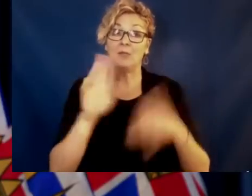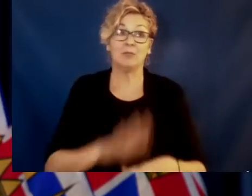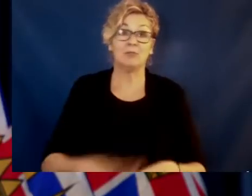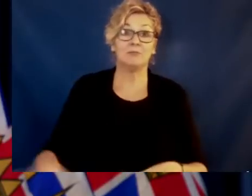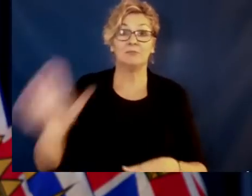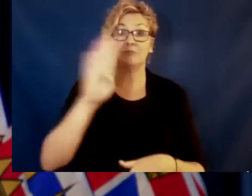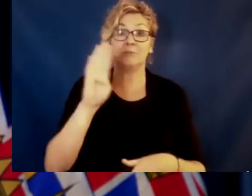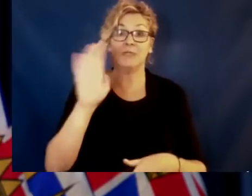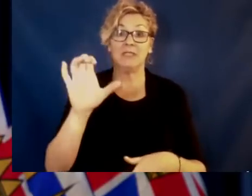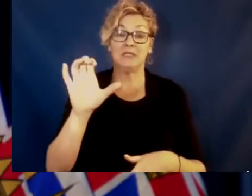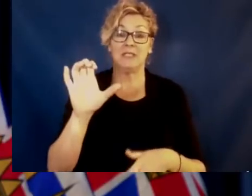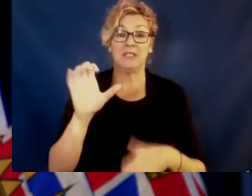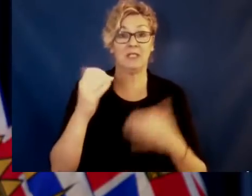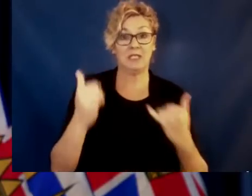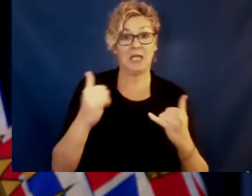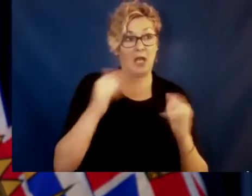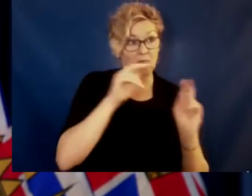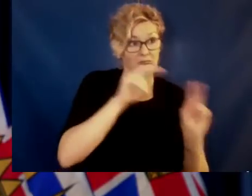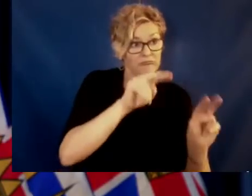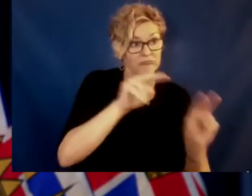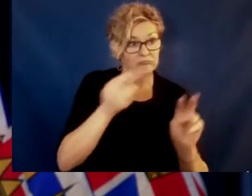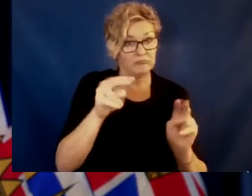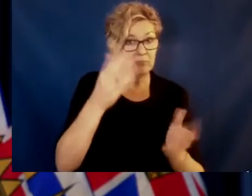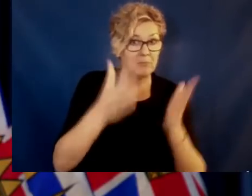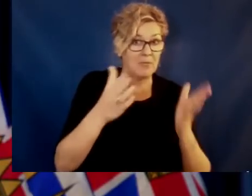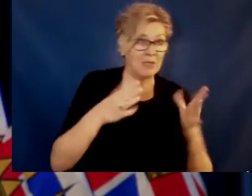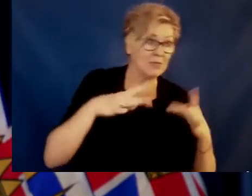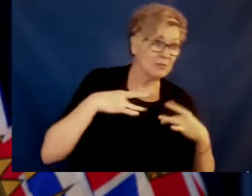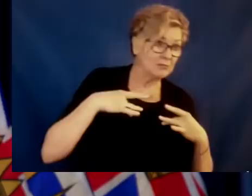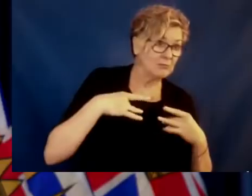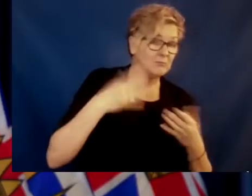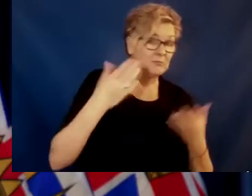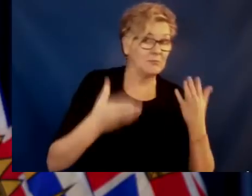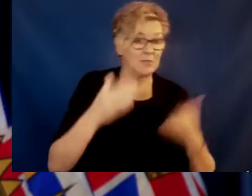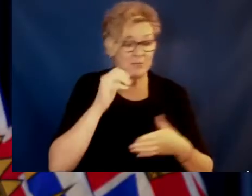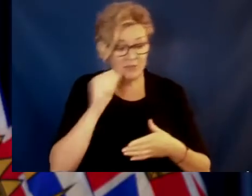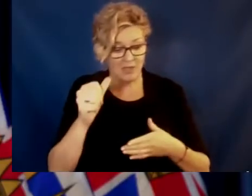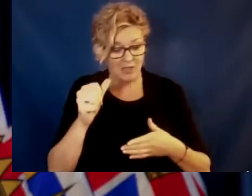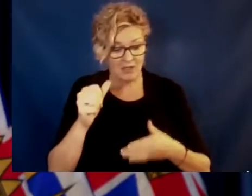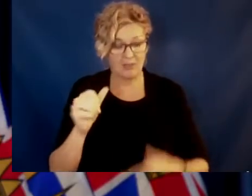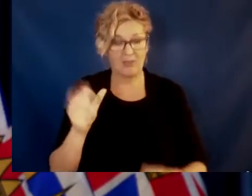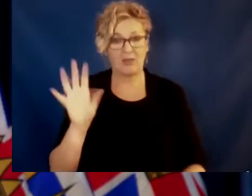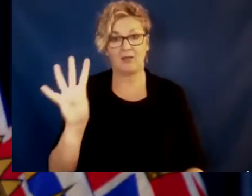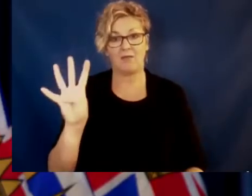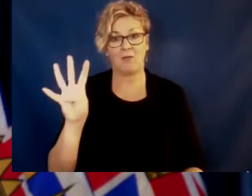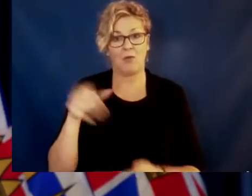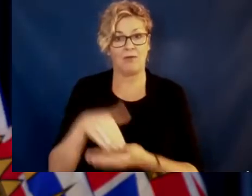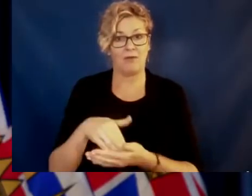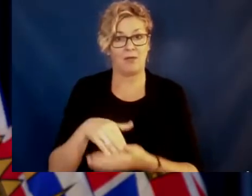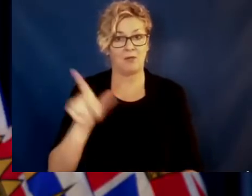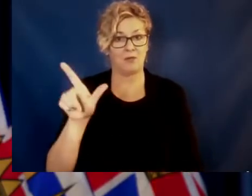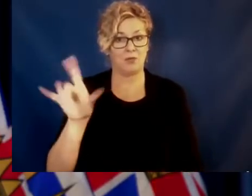who have recovered from COVID-19. We have four additional